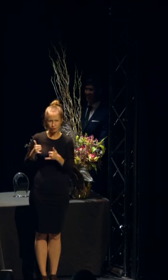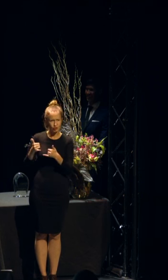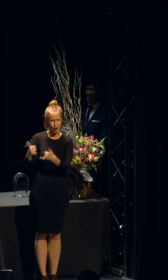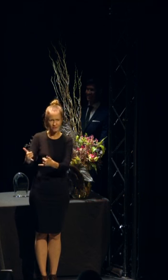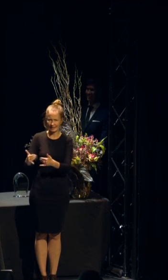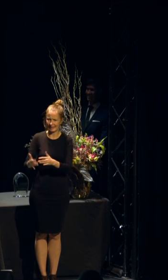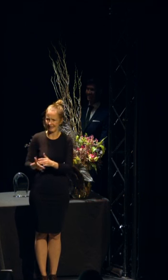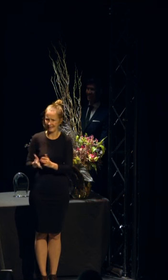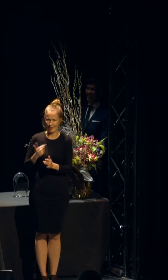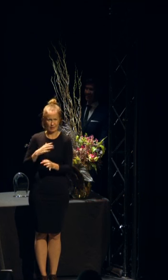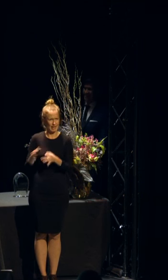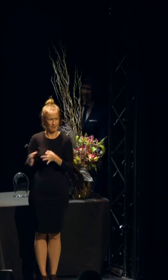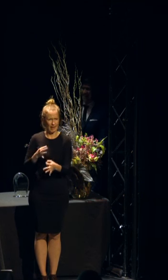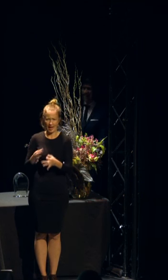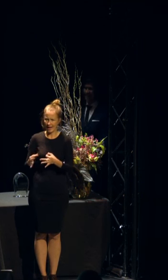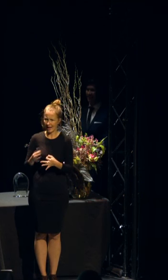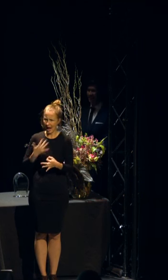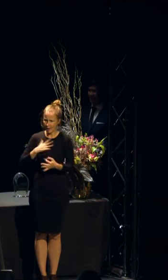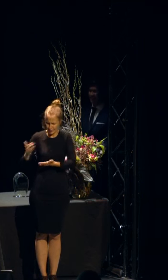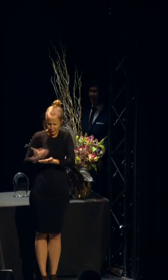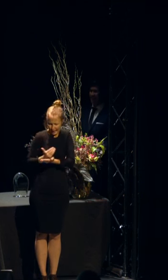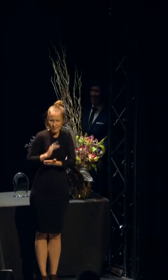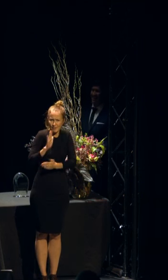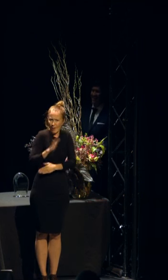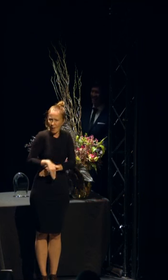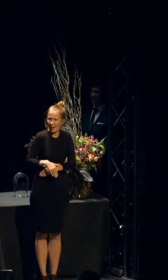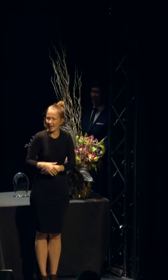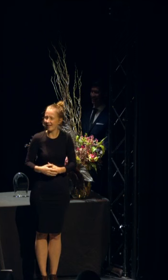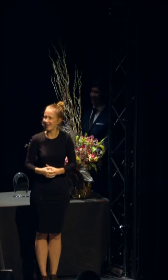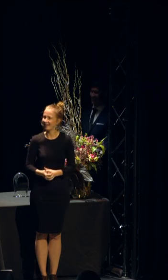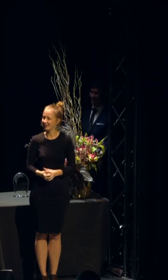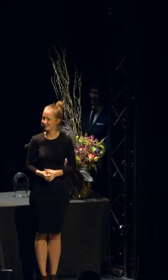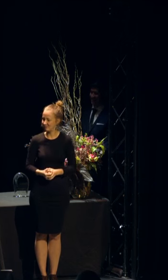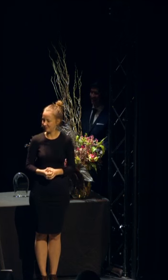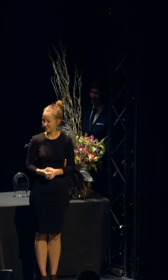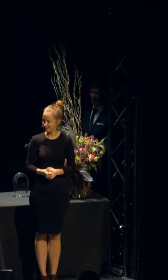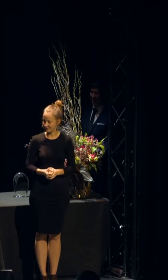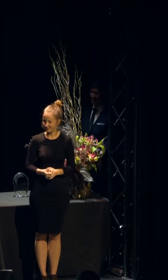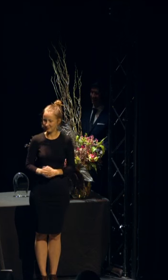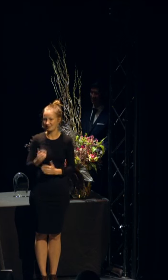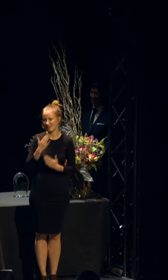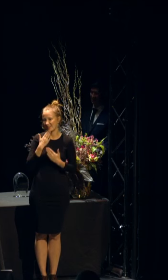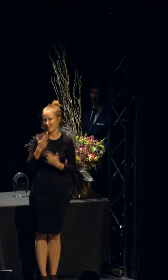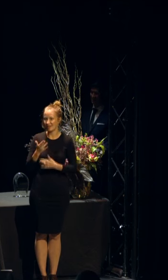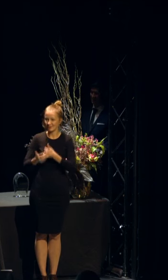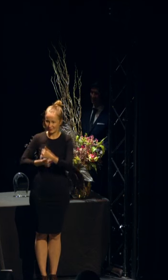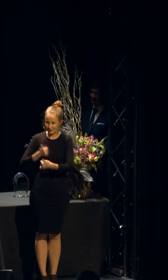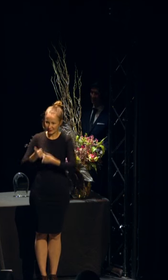I was looking forward to all these trophies! Thank you, and congratulations.